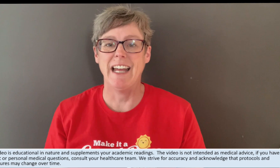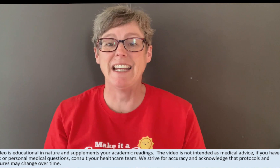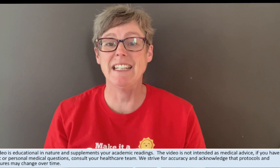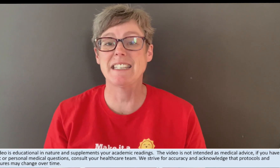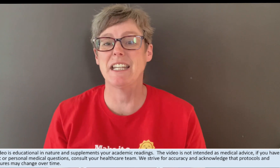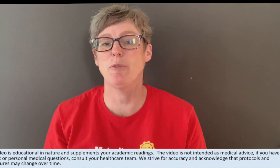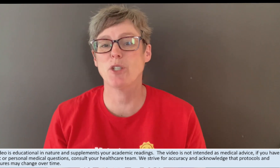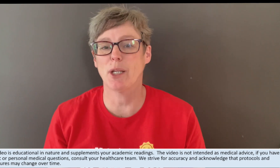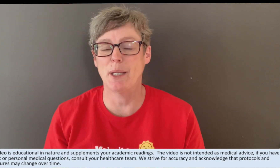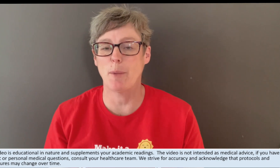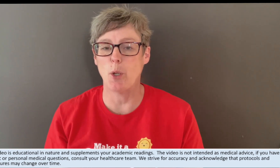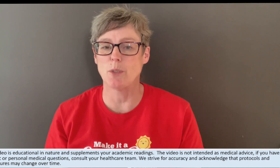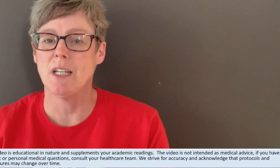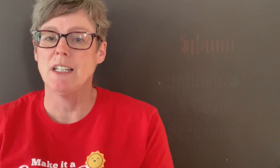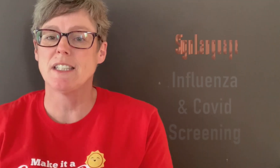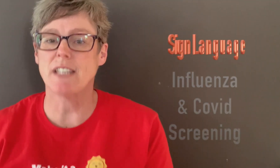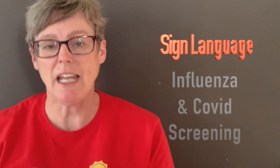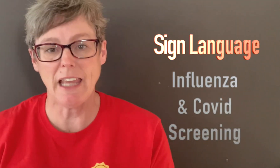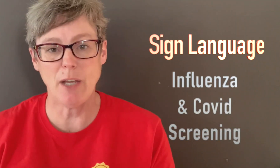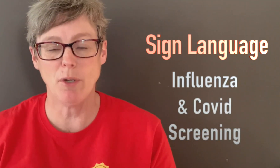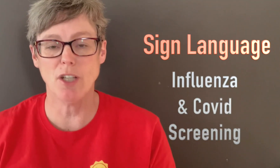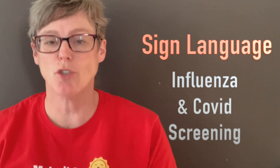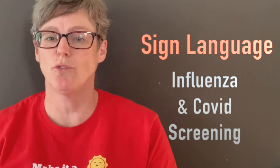Hi guys! Today we're talking about sign language